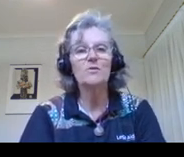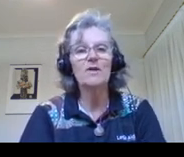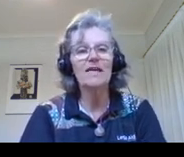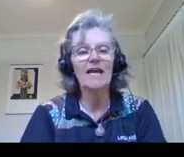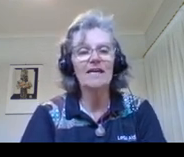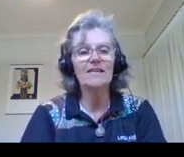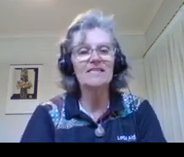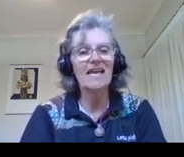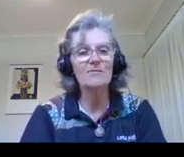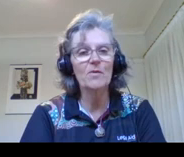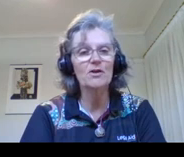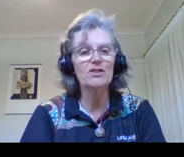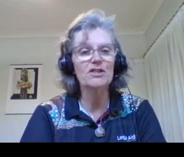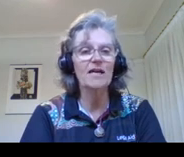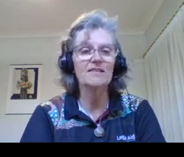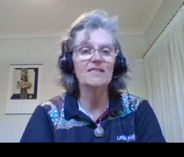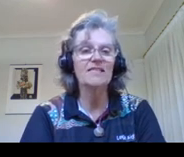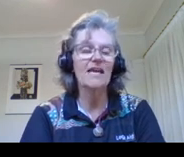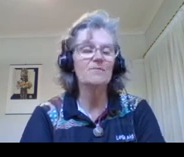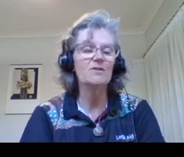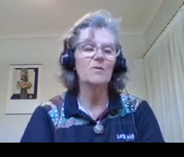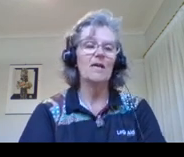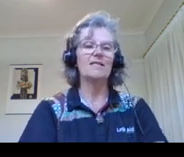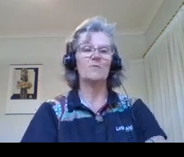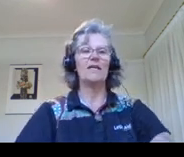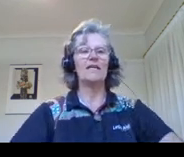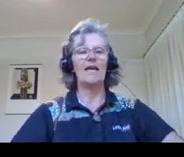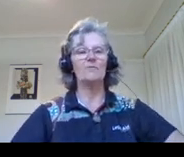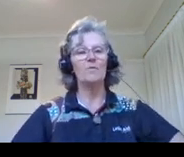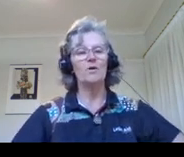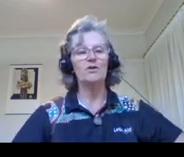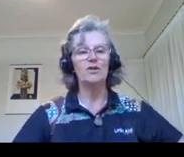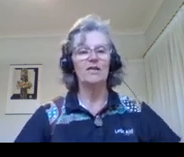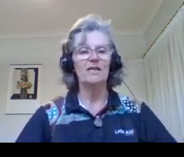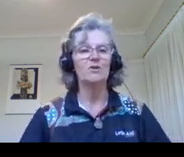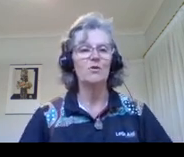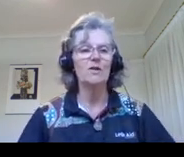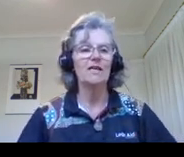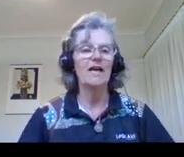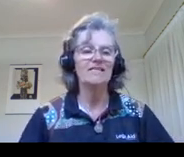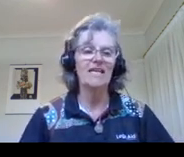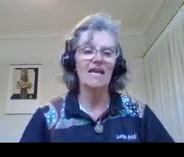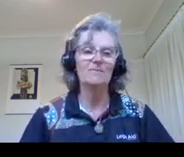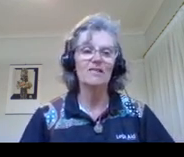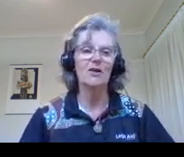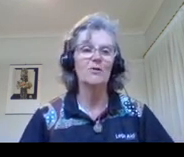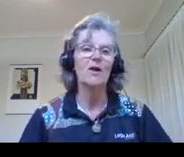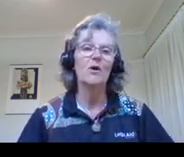get out at scam watch scams awareness week and we want you to keep talking about scams so